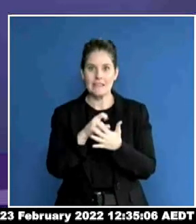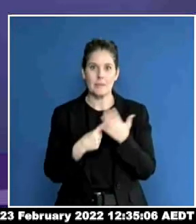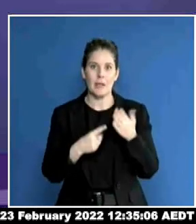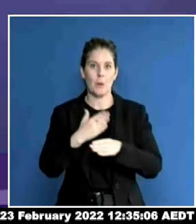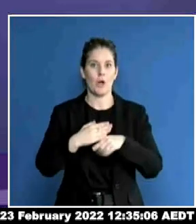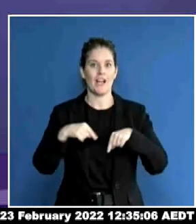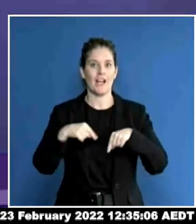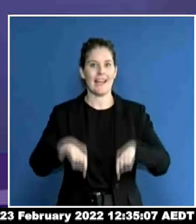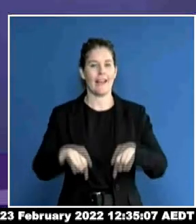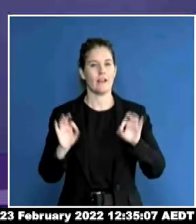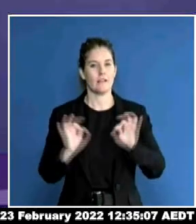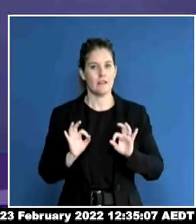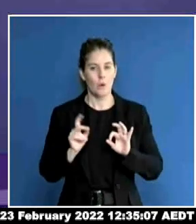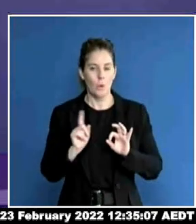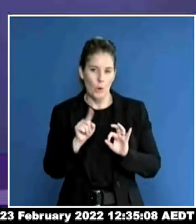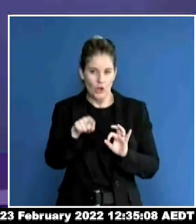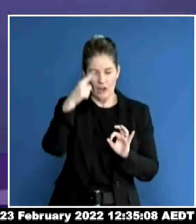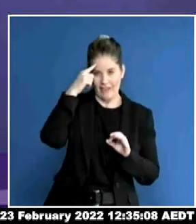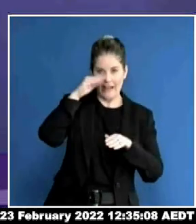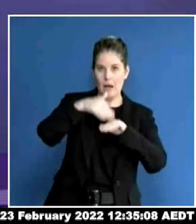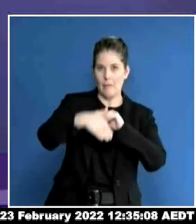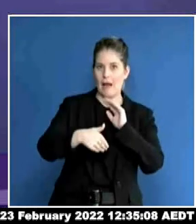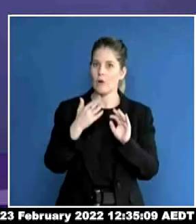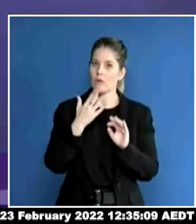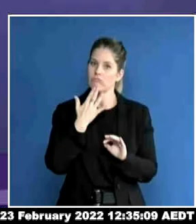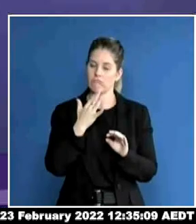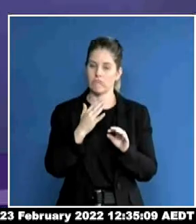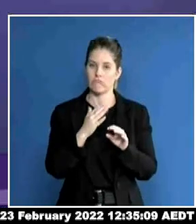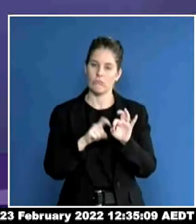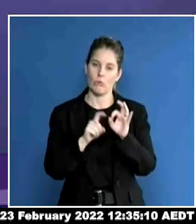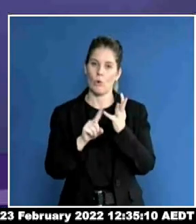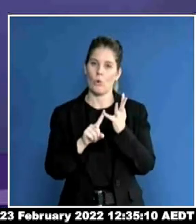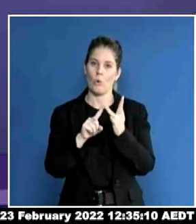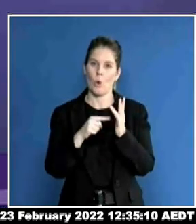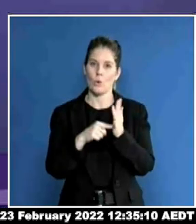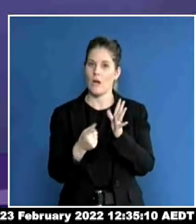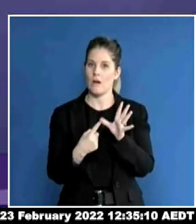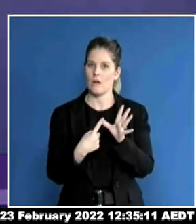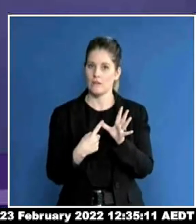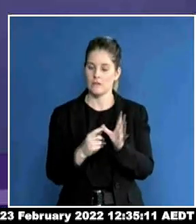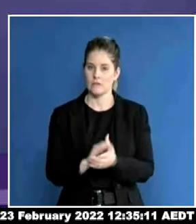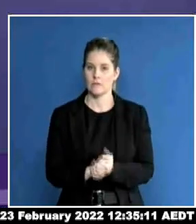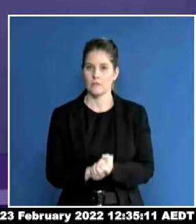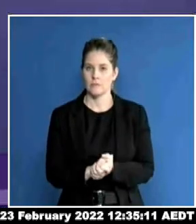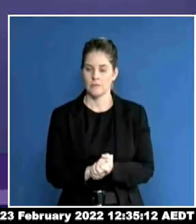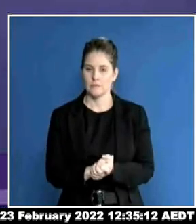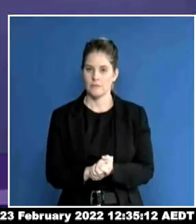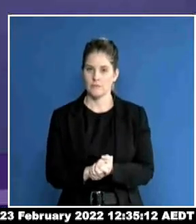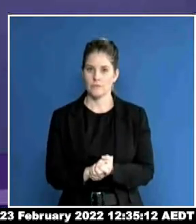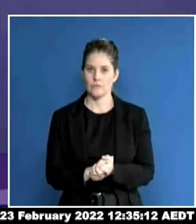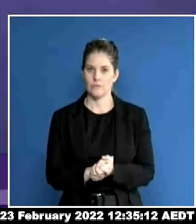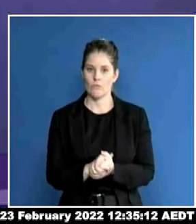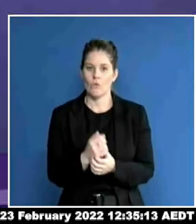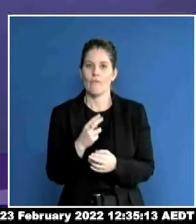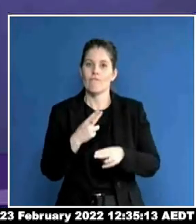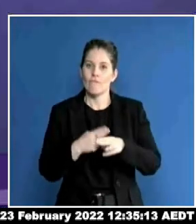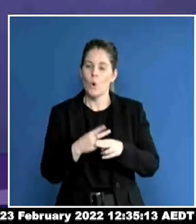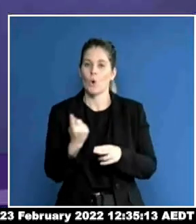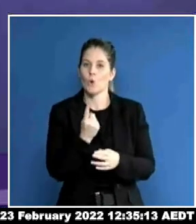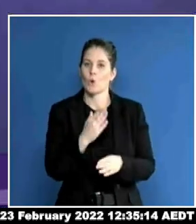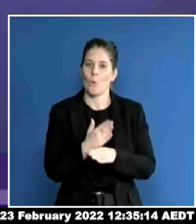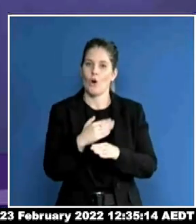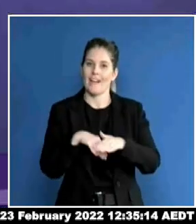disability and working in those services for better outcomes for young people and adults